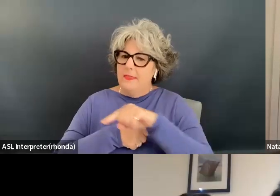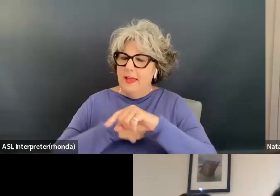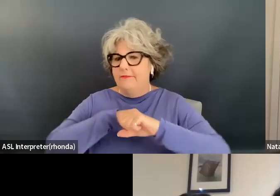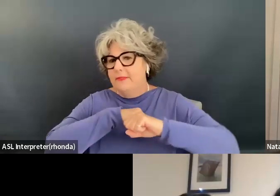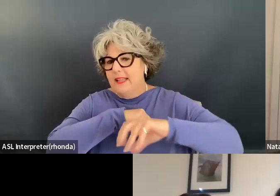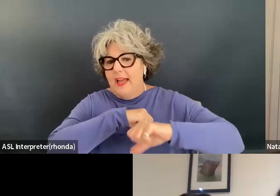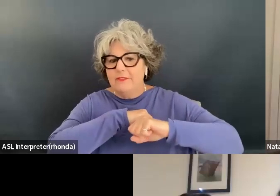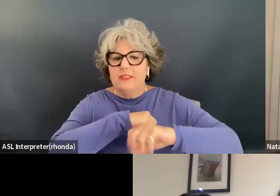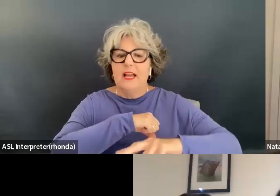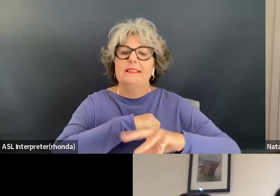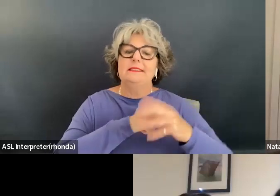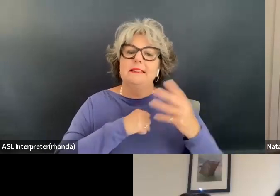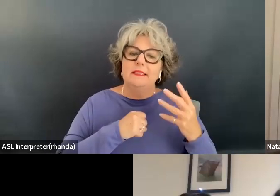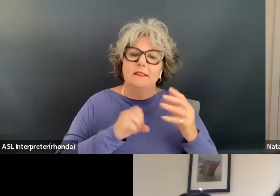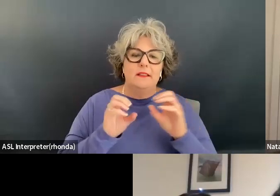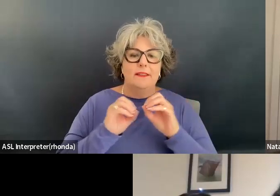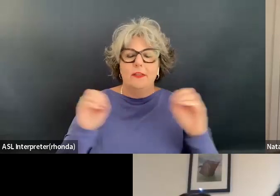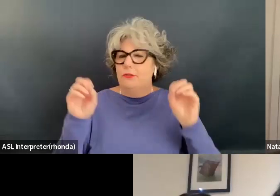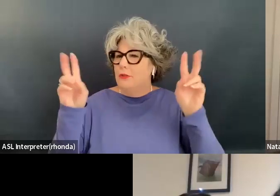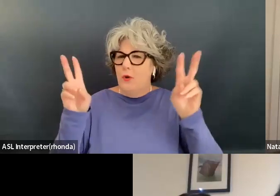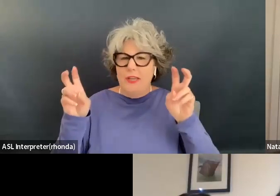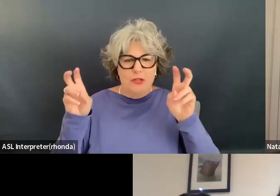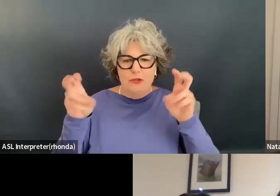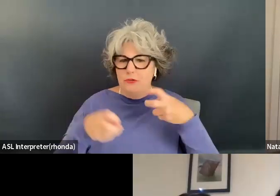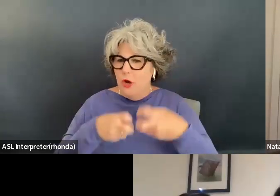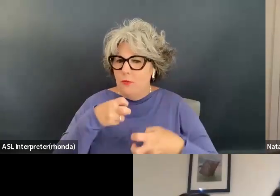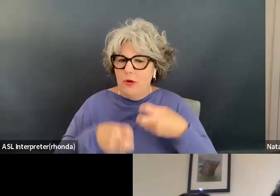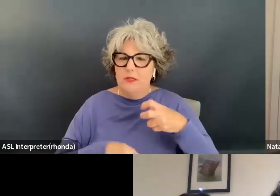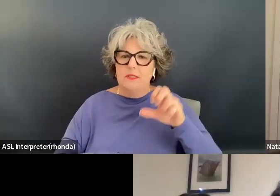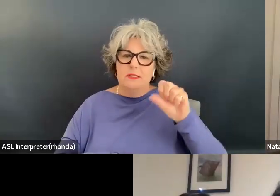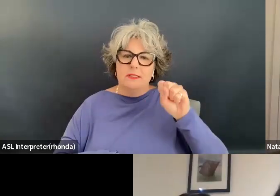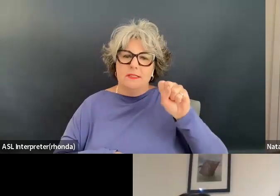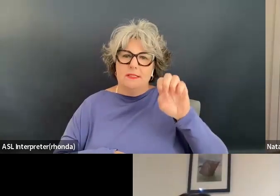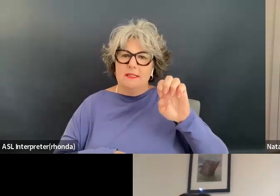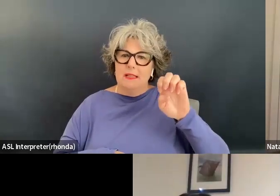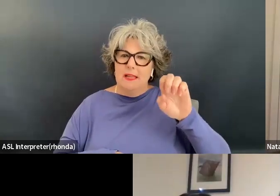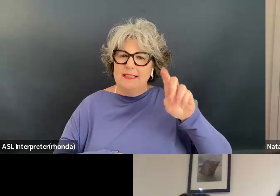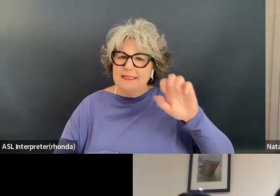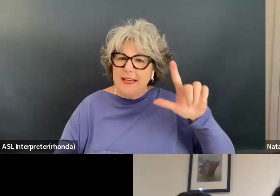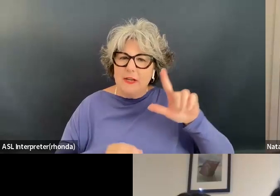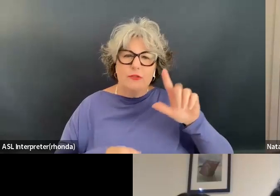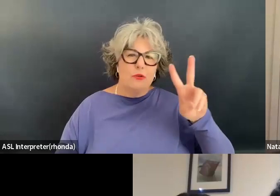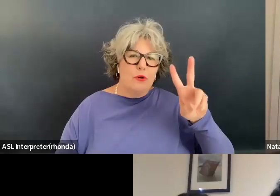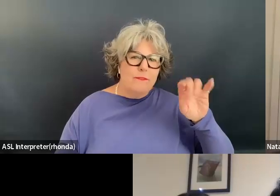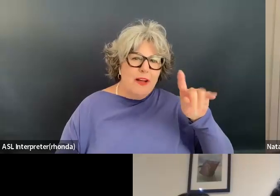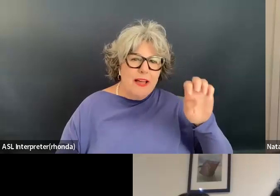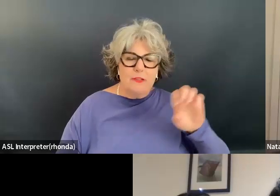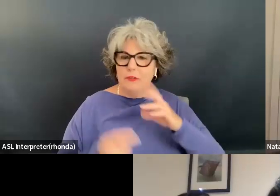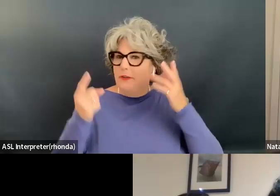that there's no issue such as sexual violence, or it never happens in our society